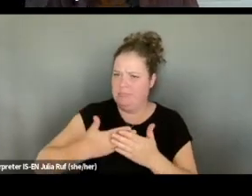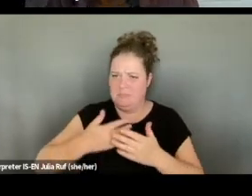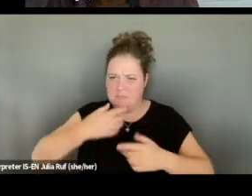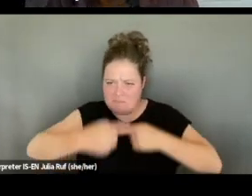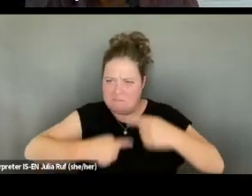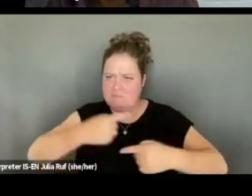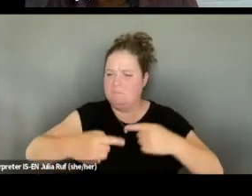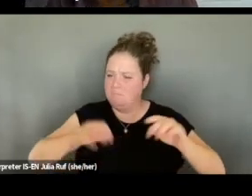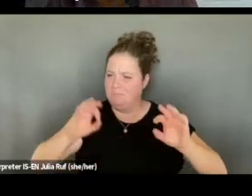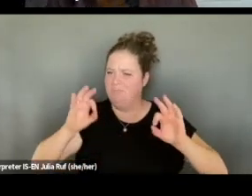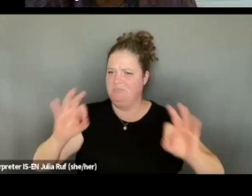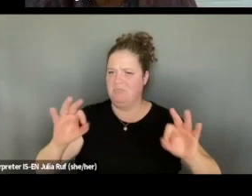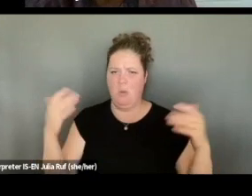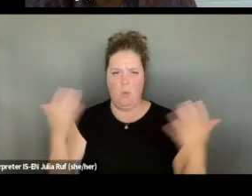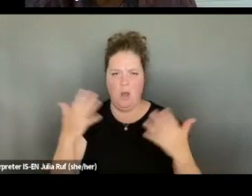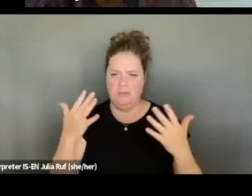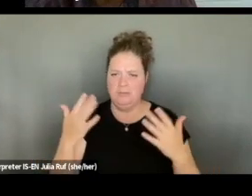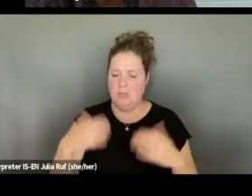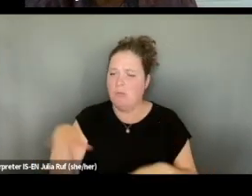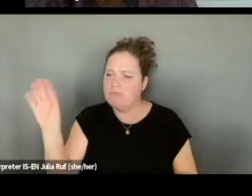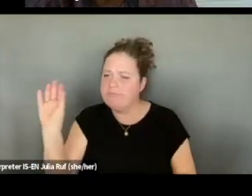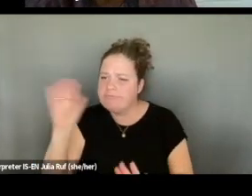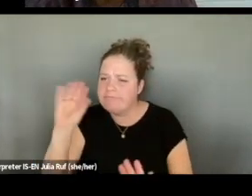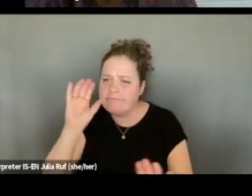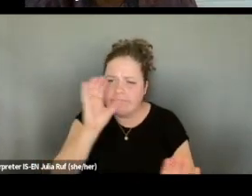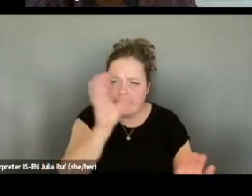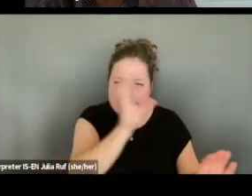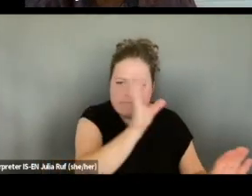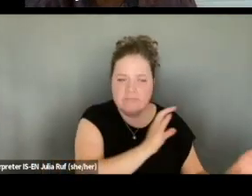around what is out there. We had a survey and then a set of